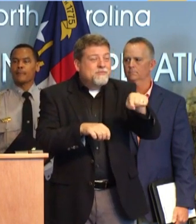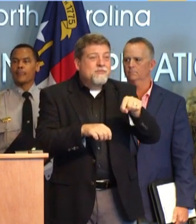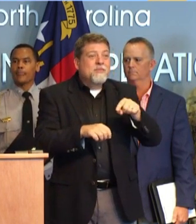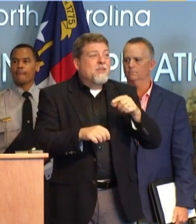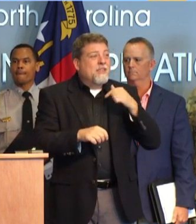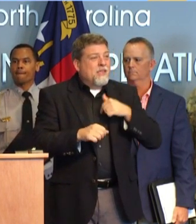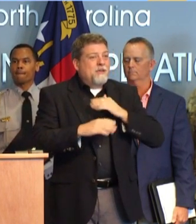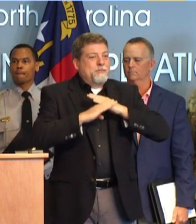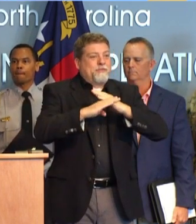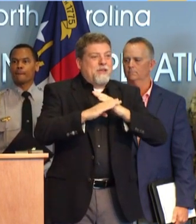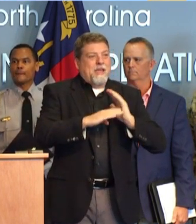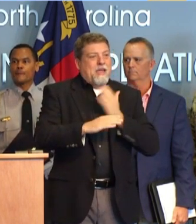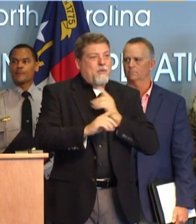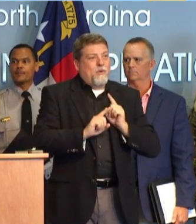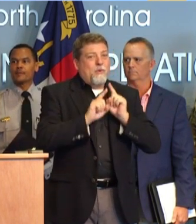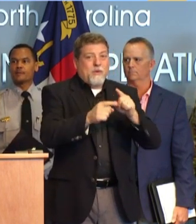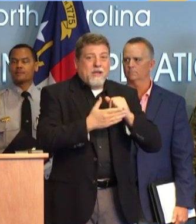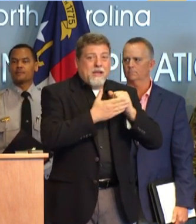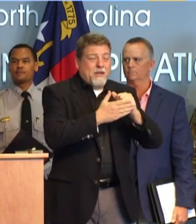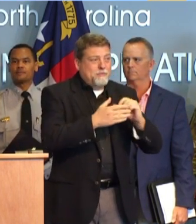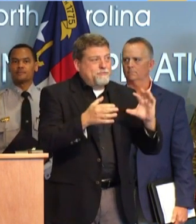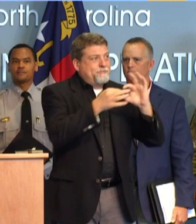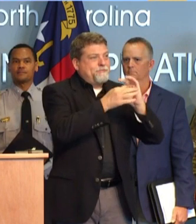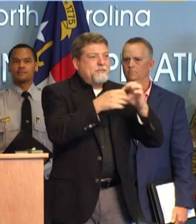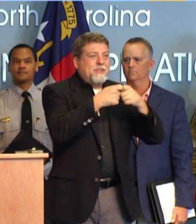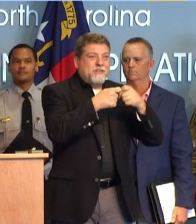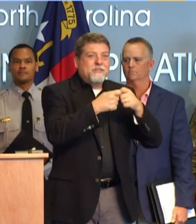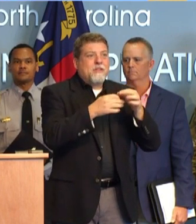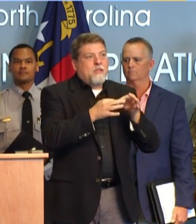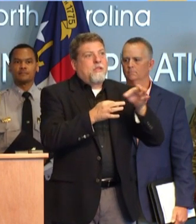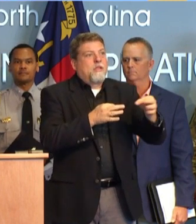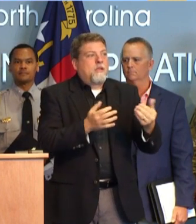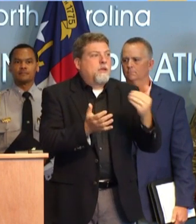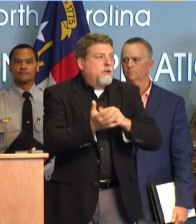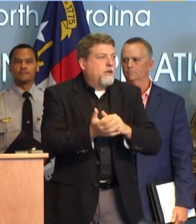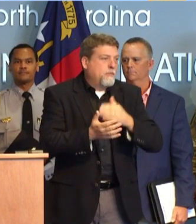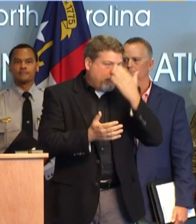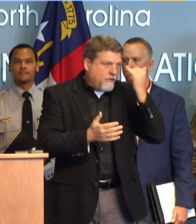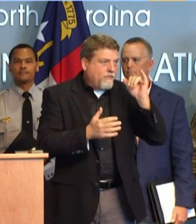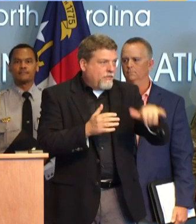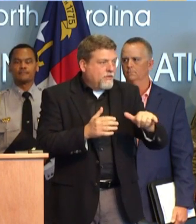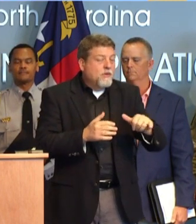TRANSFORMING SLUSHY ROADS INTO TREACHEROUS ICE AND MAKING THE WAIT THAT MUCH HARDER FOR FAMILIES WITHOUT POWER.